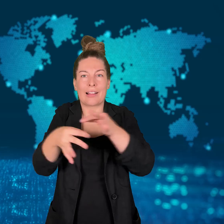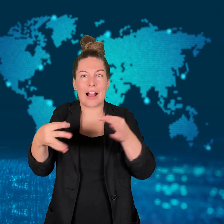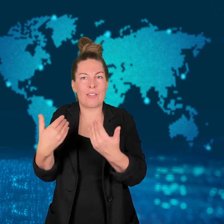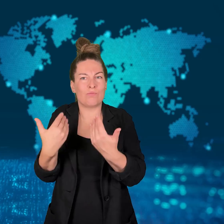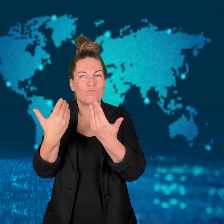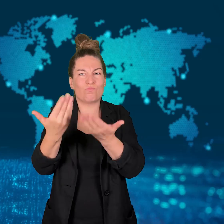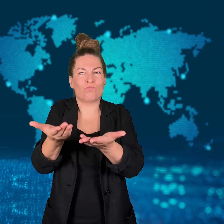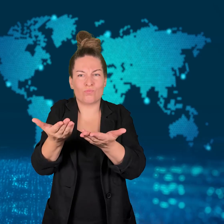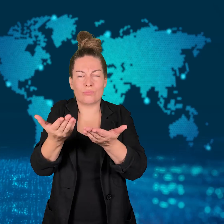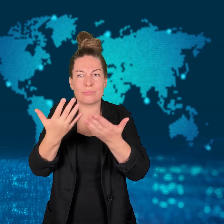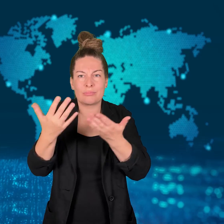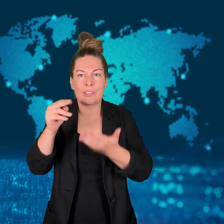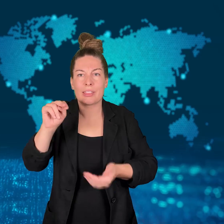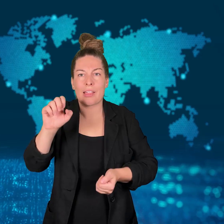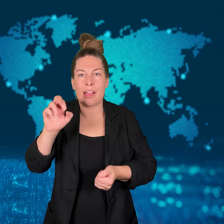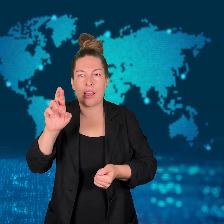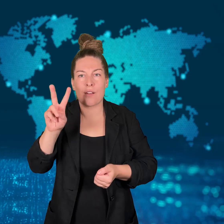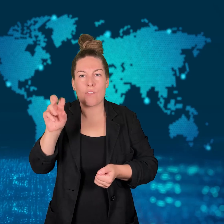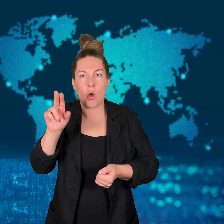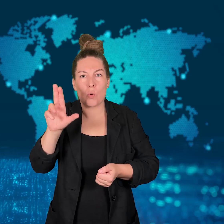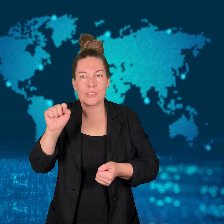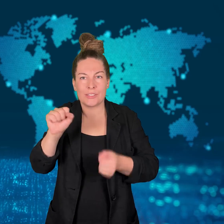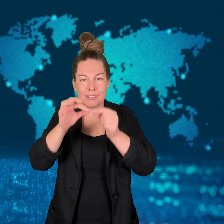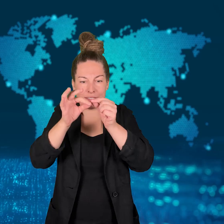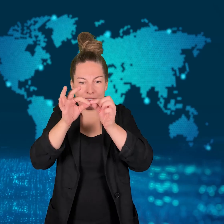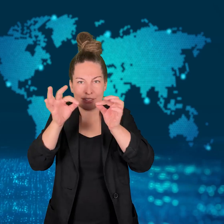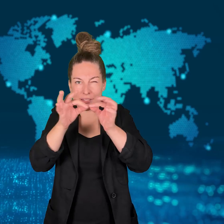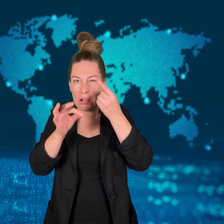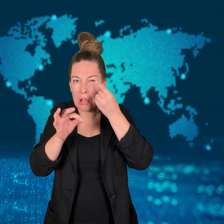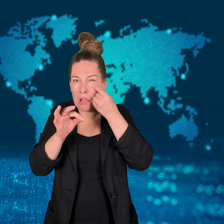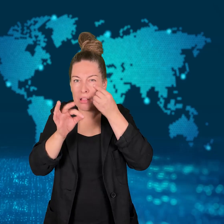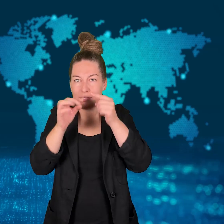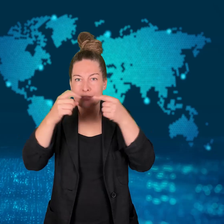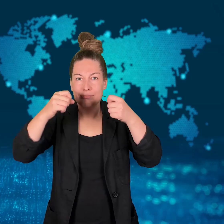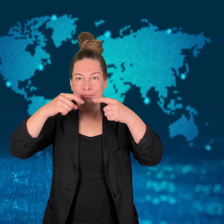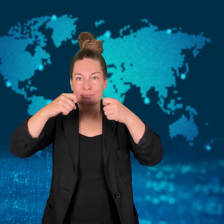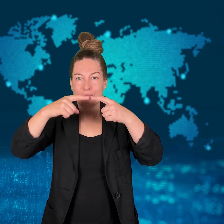another experimental twist.